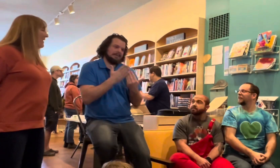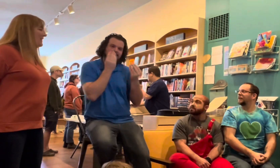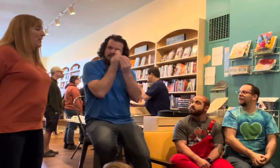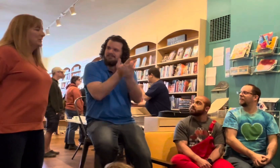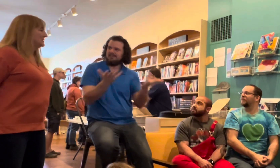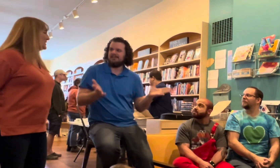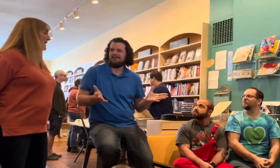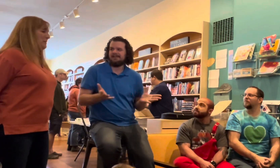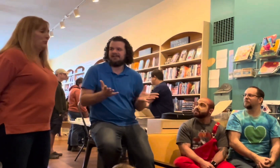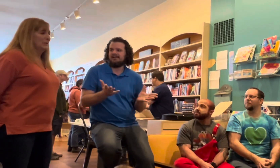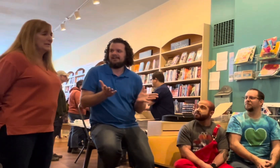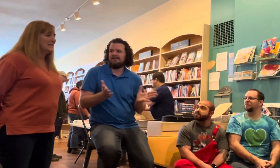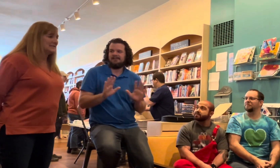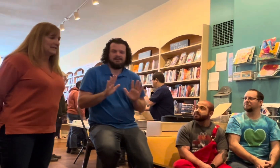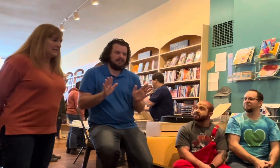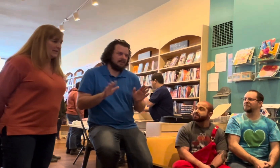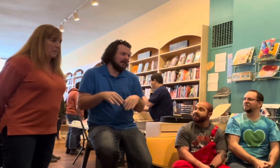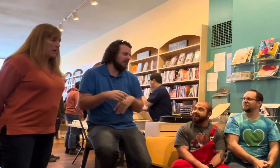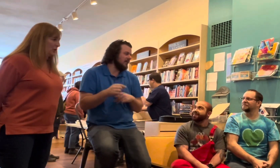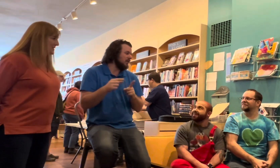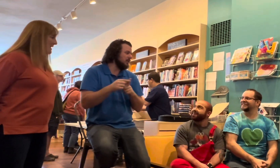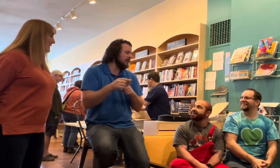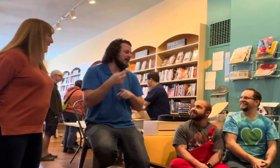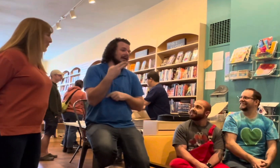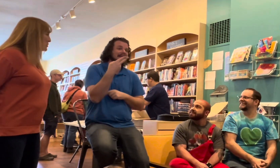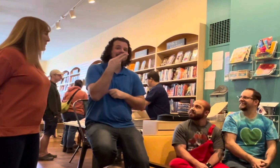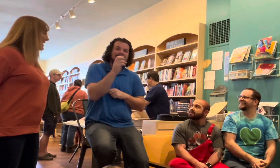And that one's going to be really easy in American Sign Language,